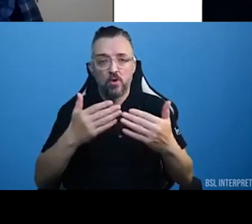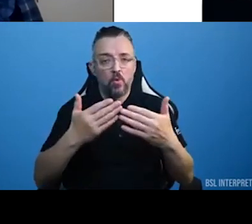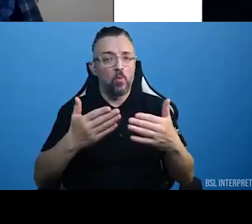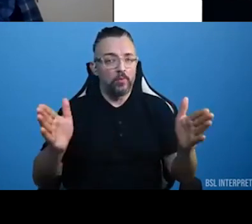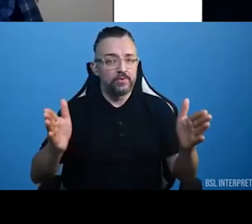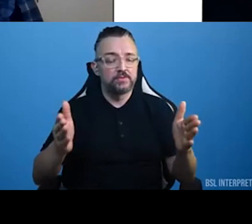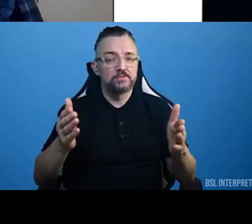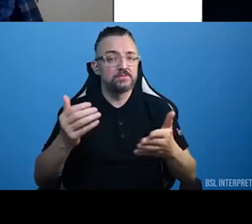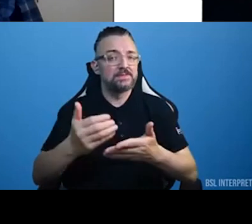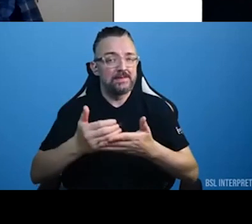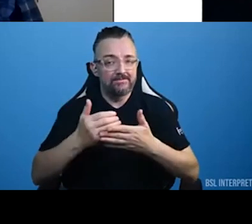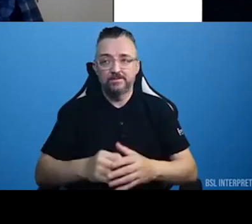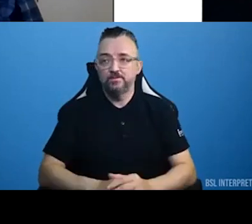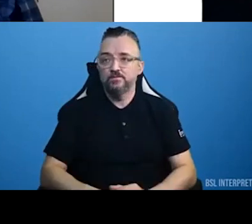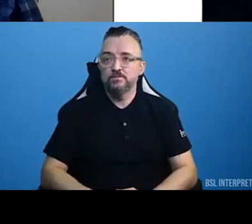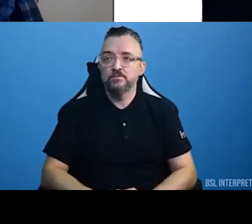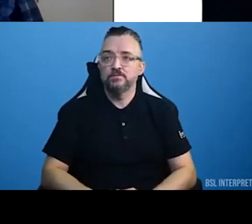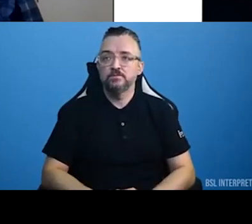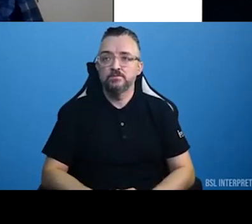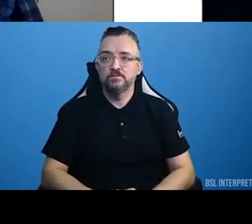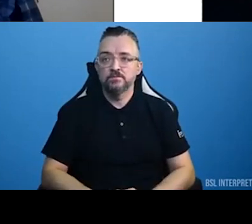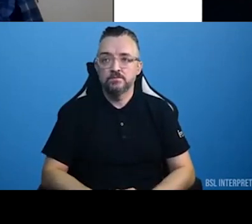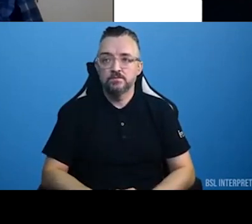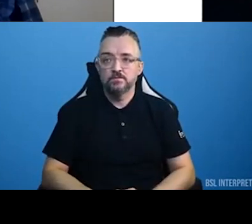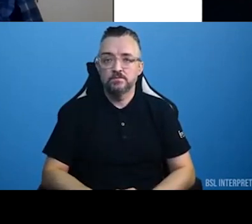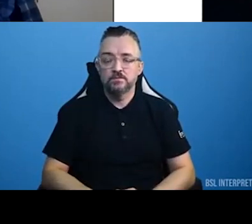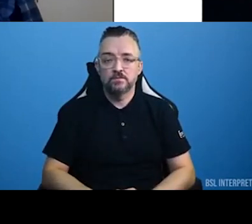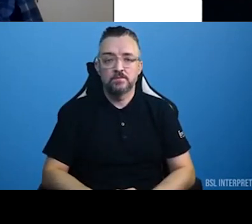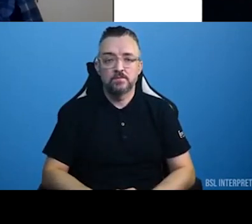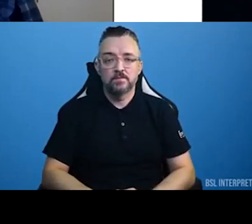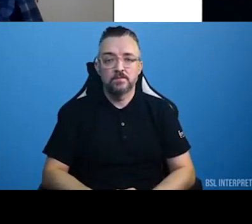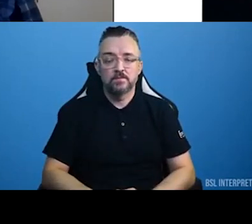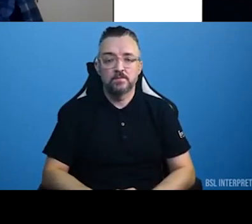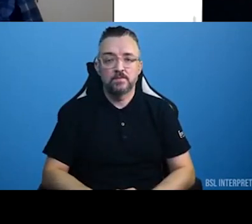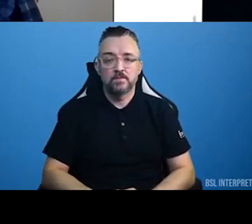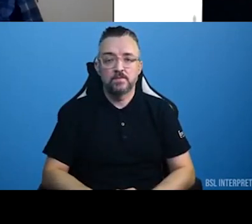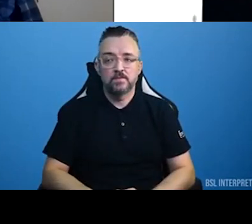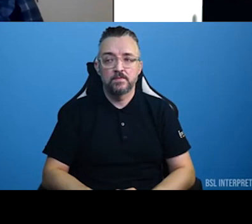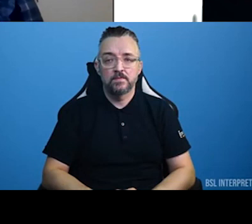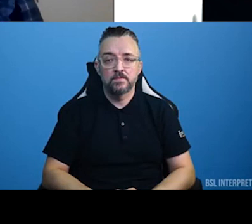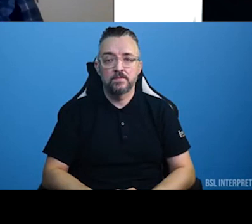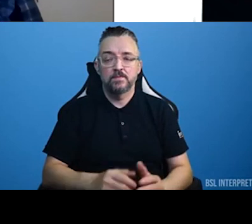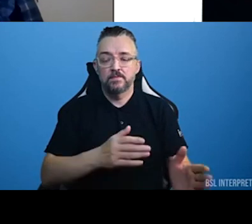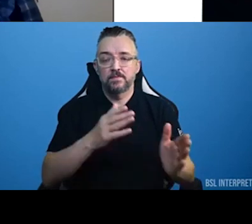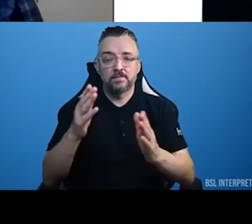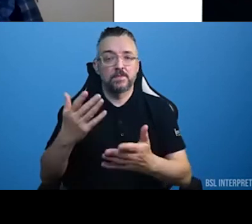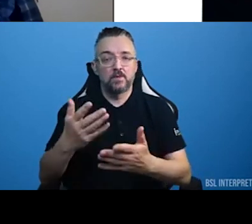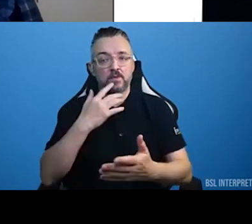to move around with the city. So I'm gonna move on to questions from the audience now.